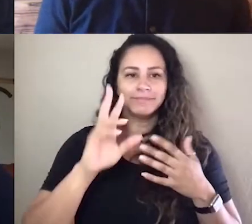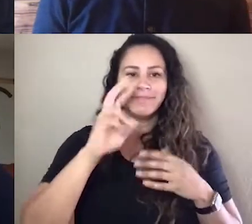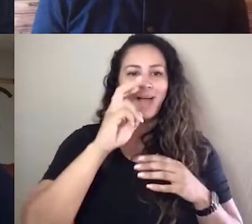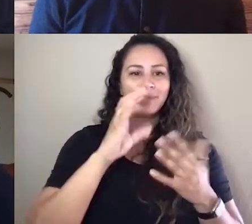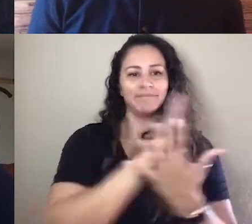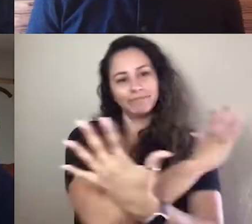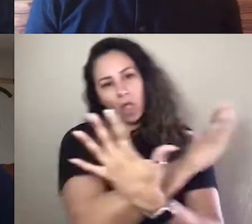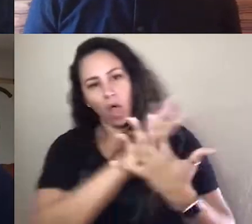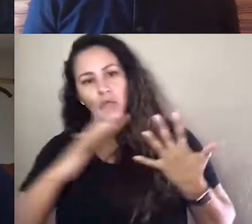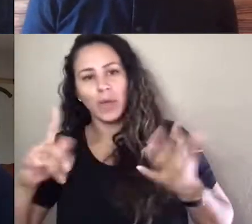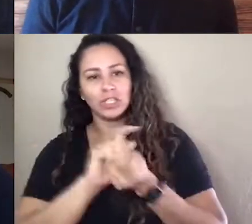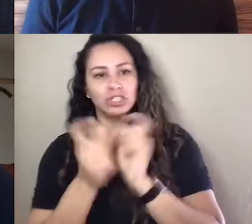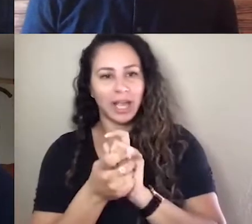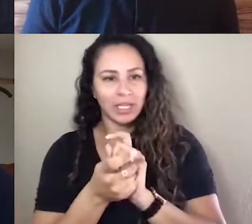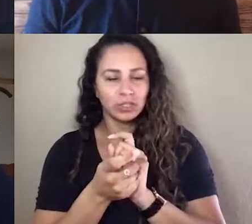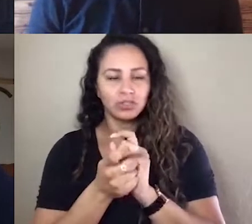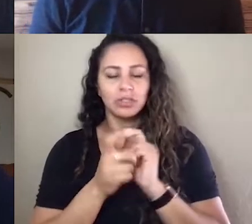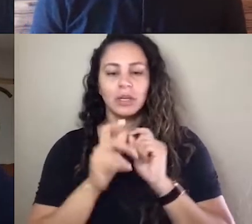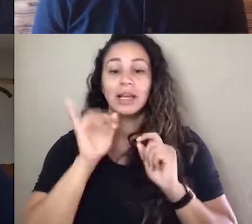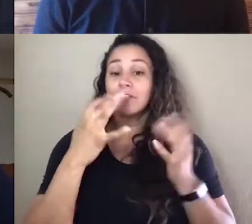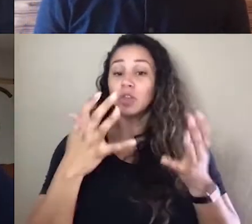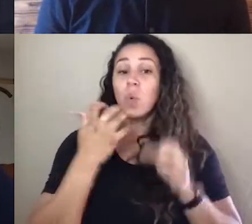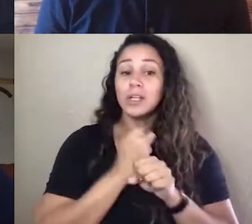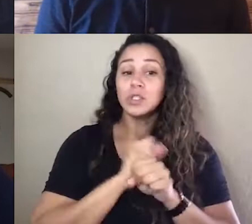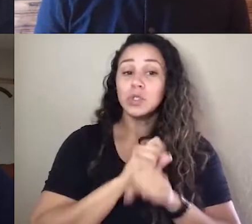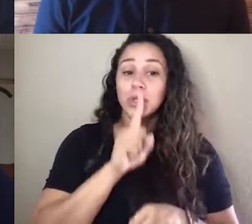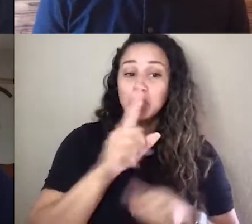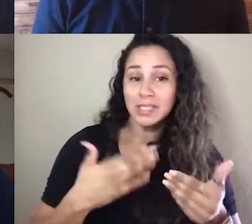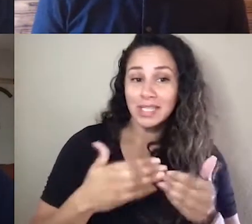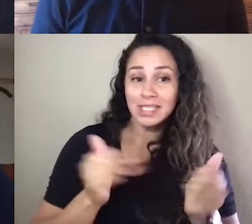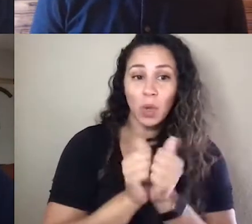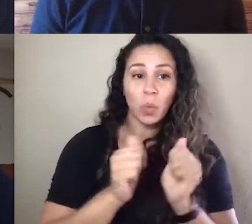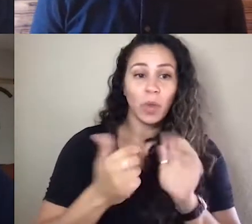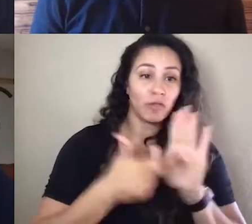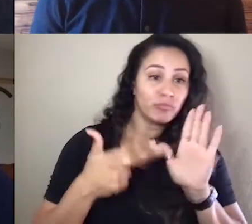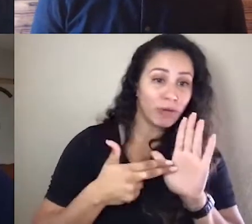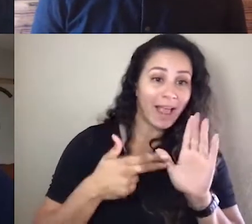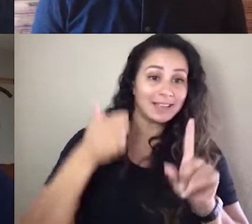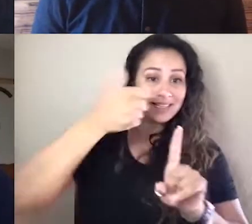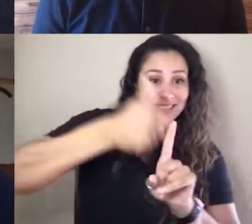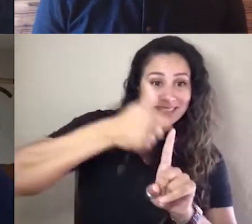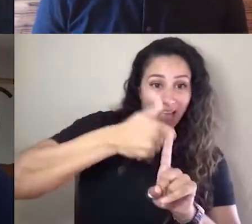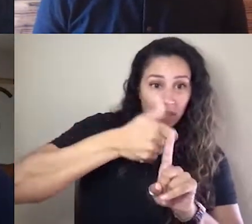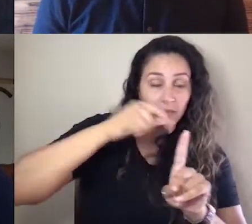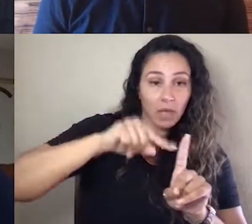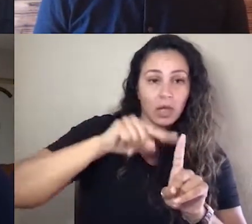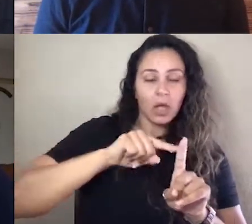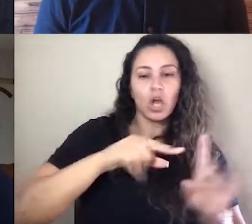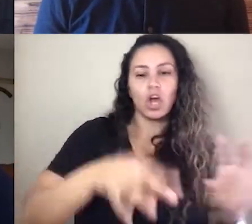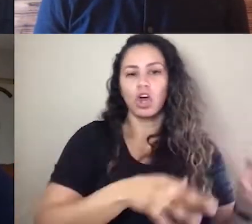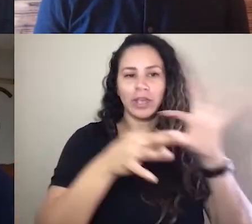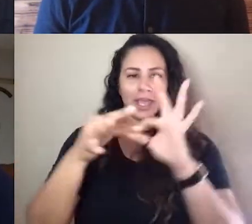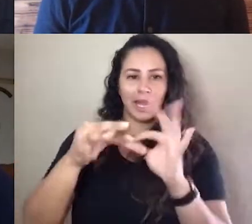AND THE BRAND ITSELF AND HOOKING UP IN THE BRANDING